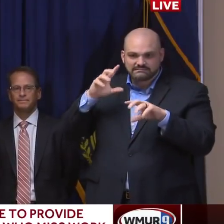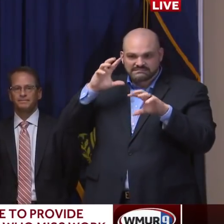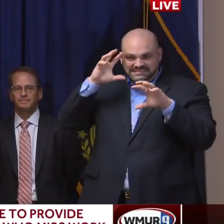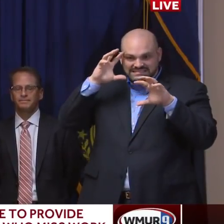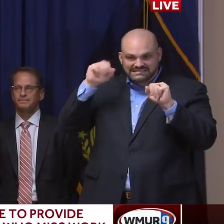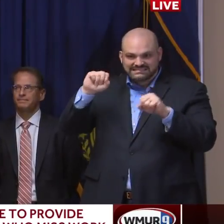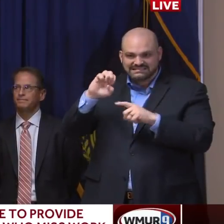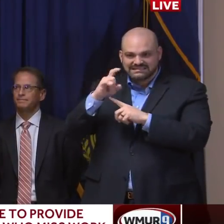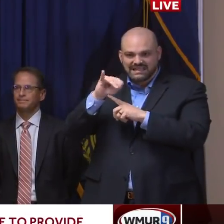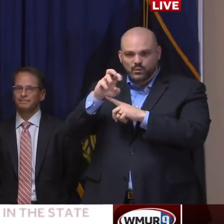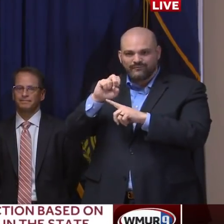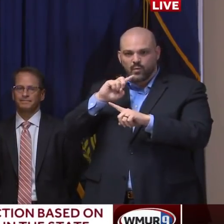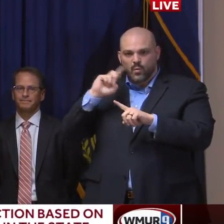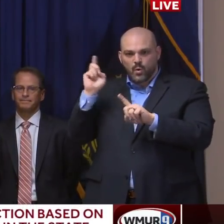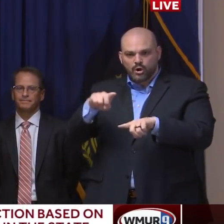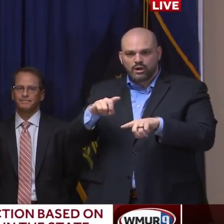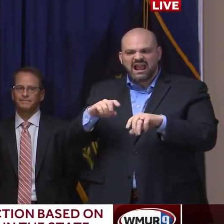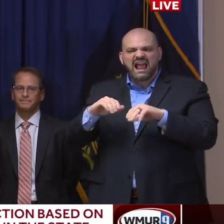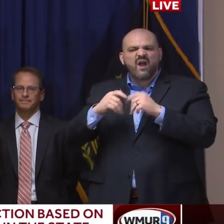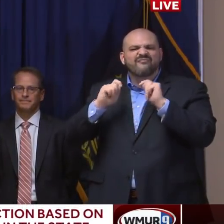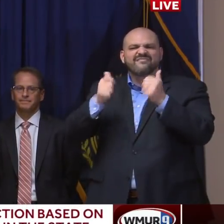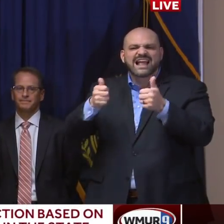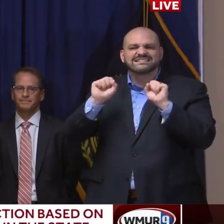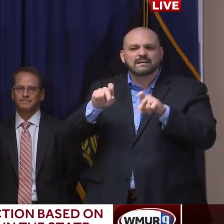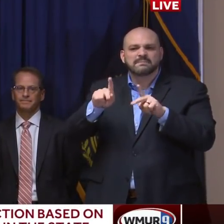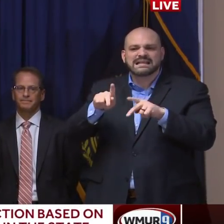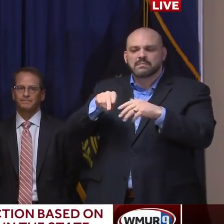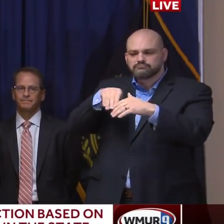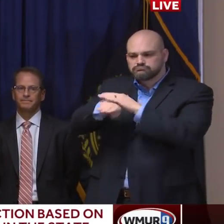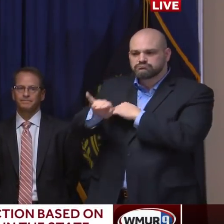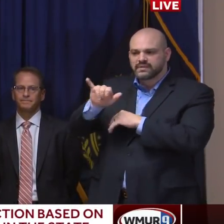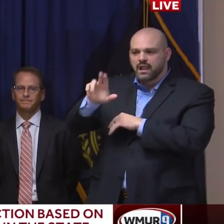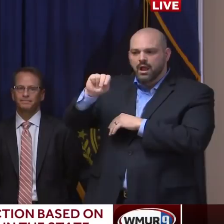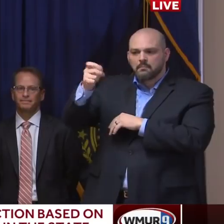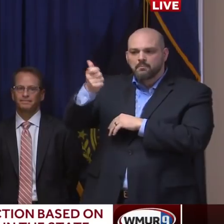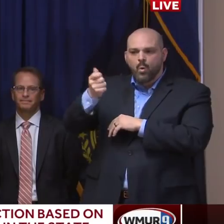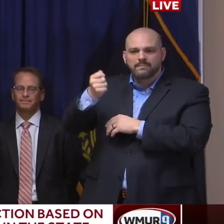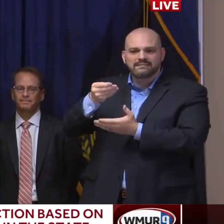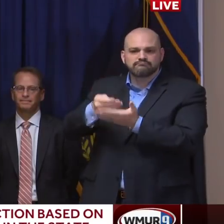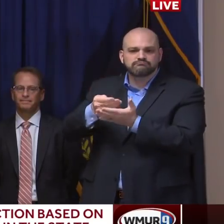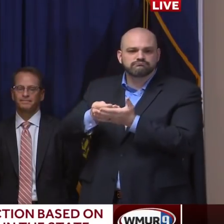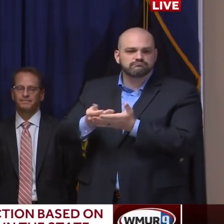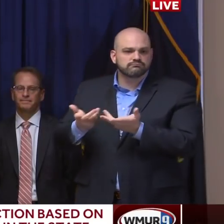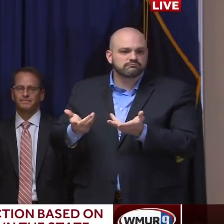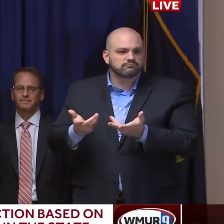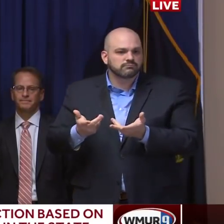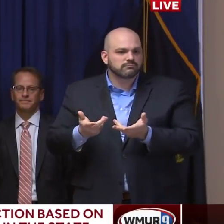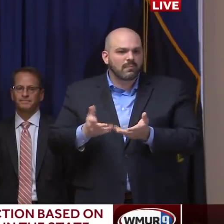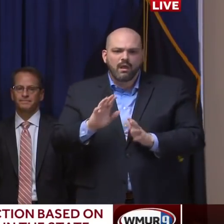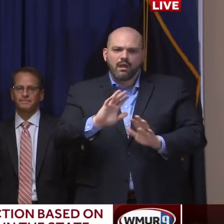WHAT IS THE ROLLOUT? ONCE YOU PUT THROUGH THE EXECUTIVE ORDER, HOW QUICKLY?